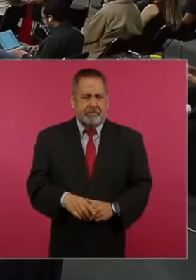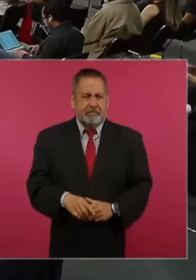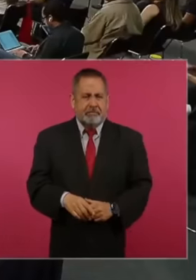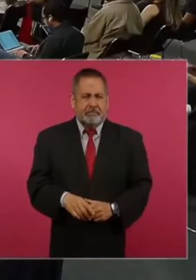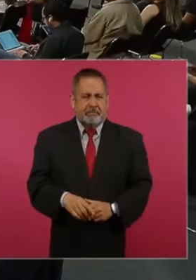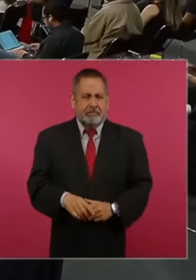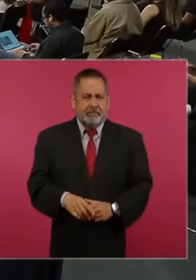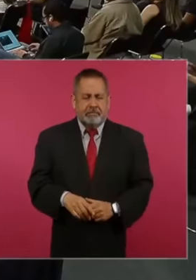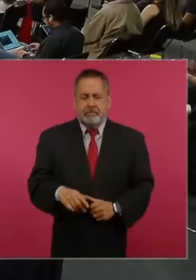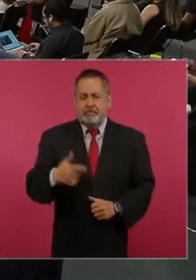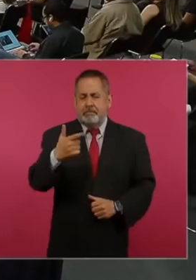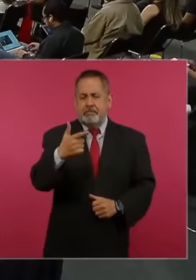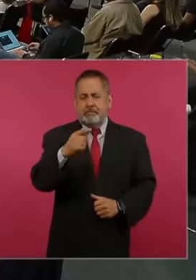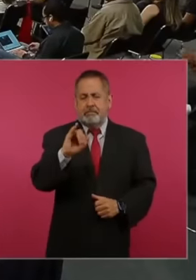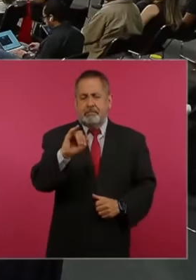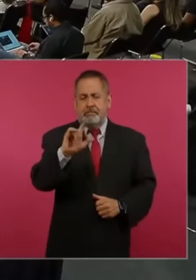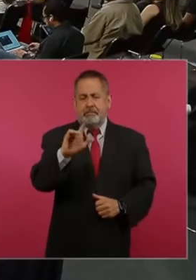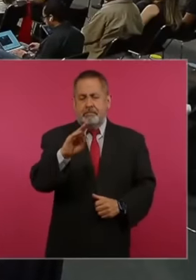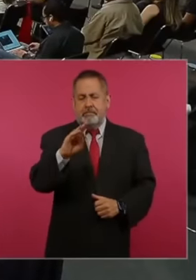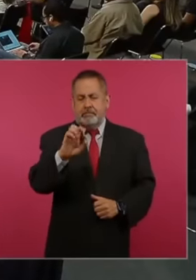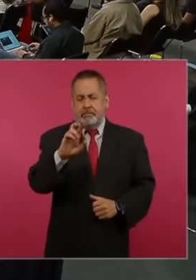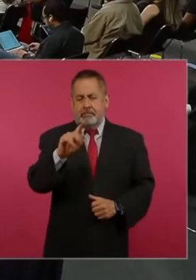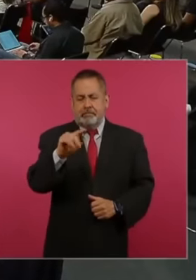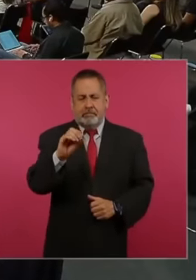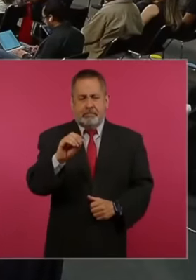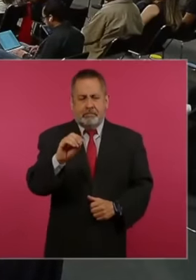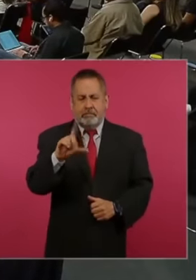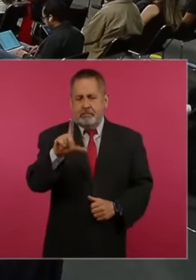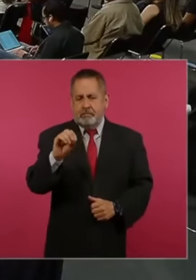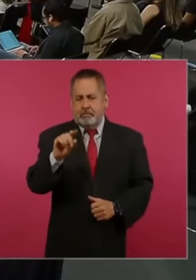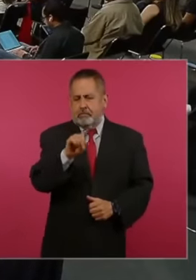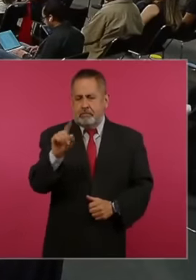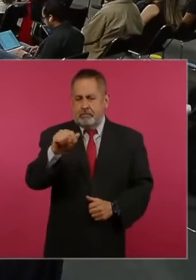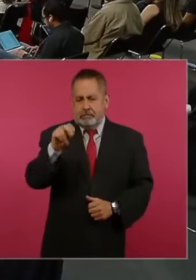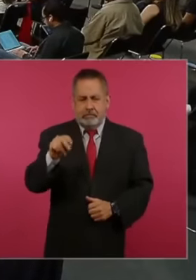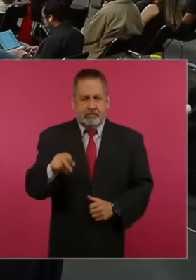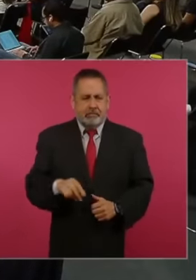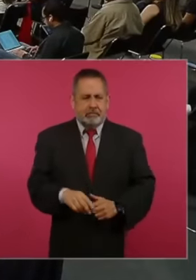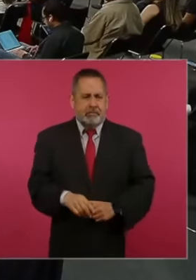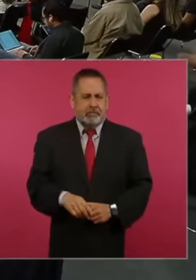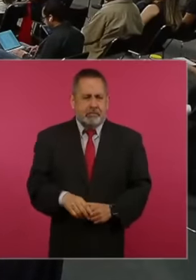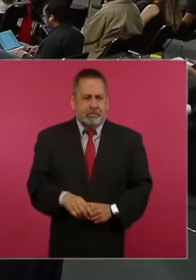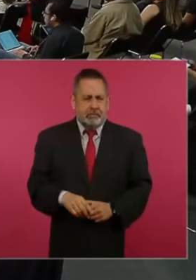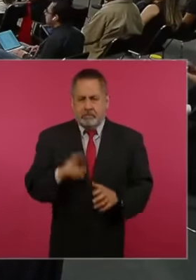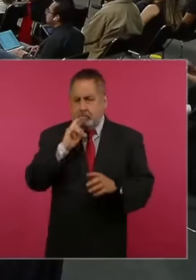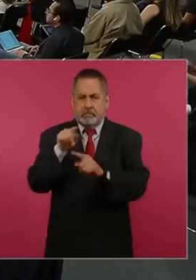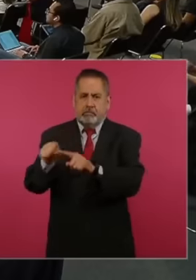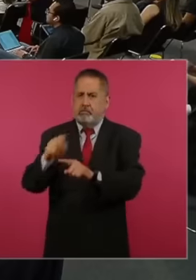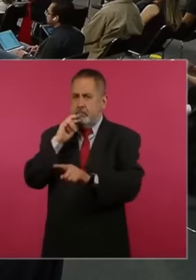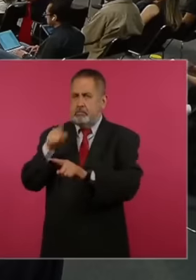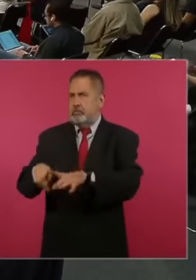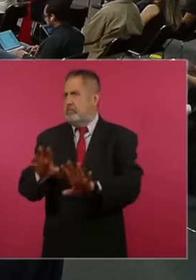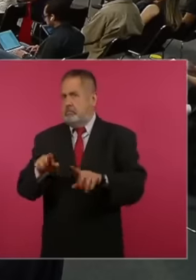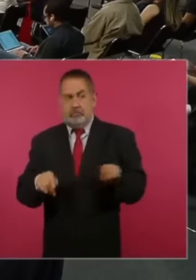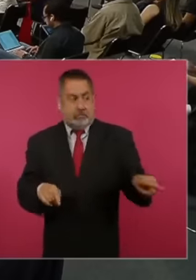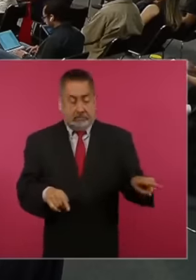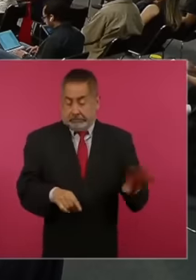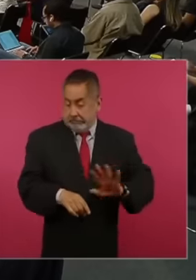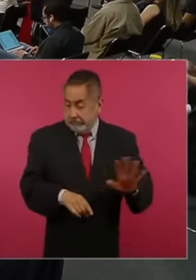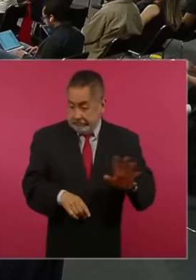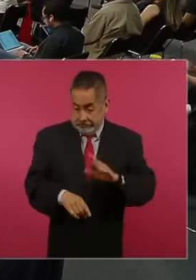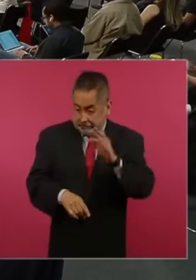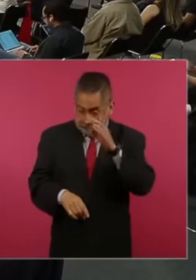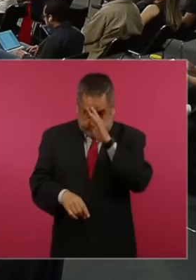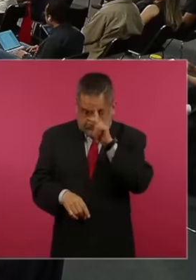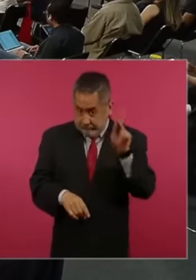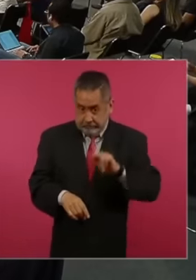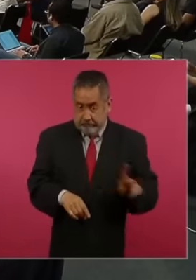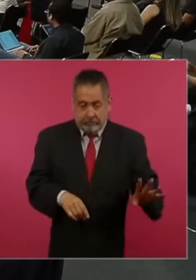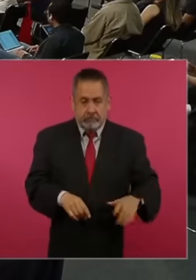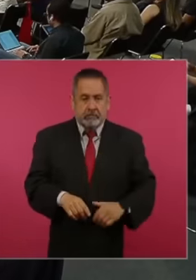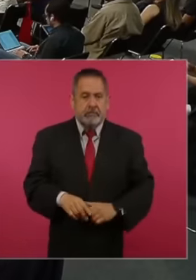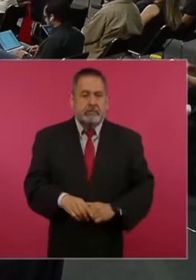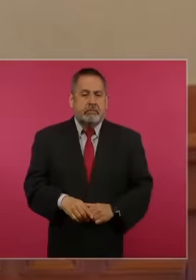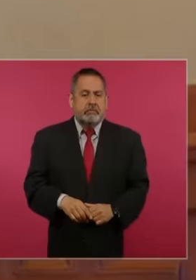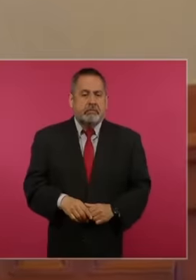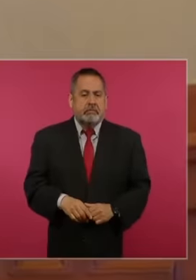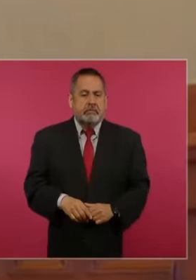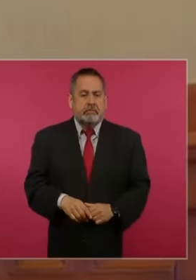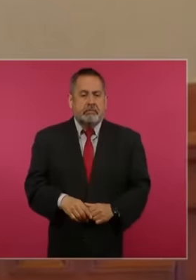Gilberto Lozano, I'll stay with him, that is,